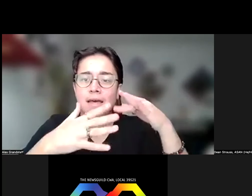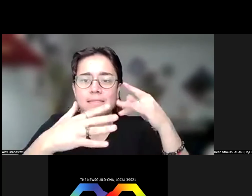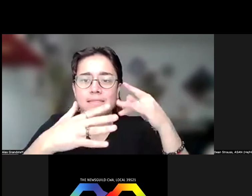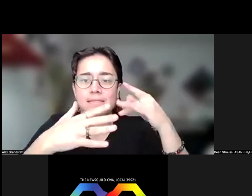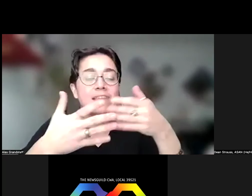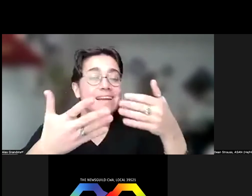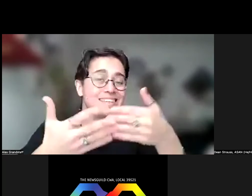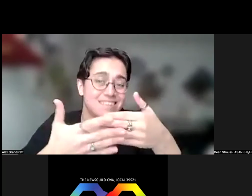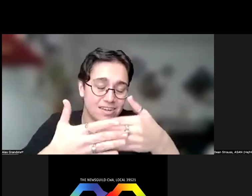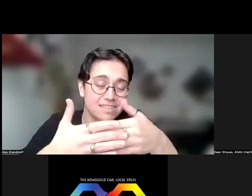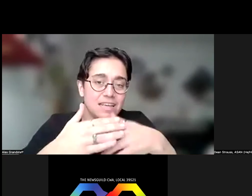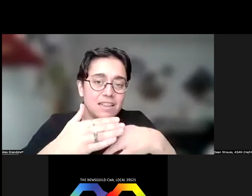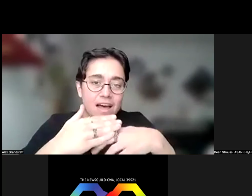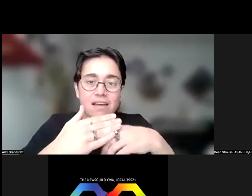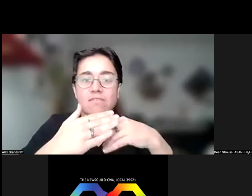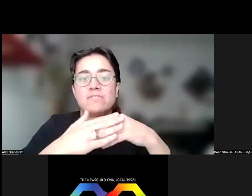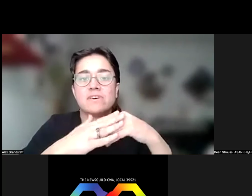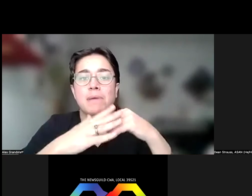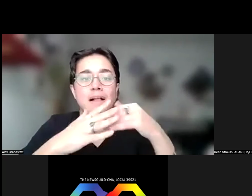can then explore.